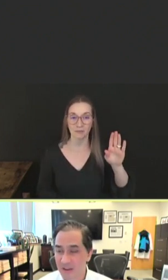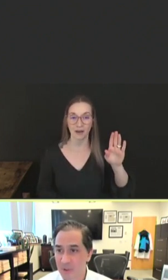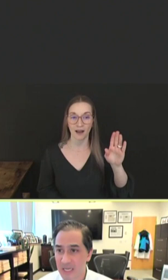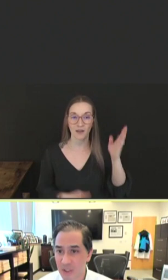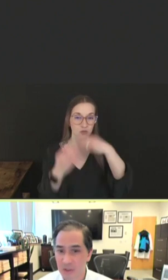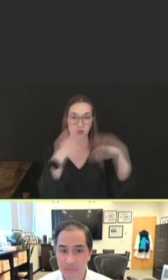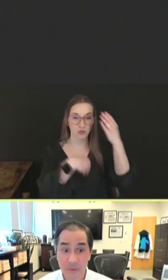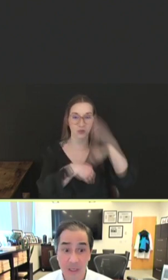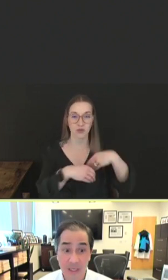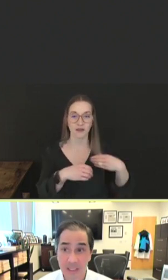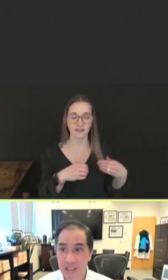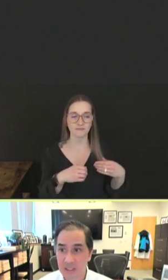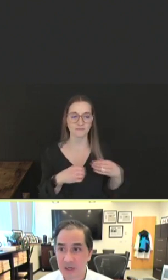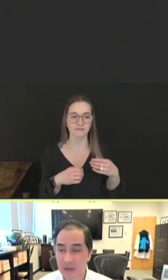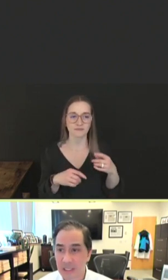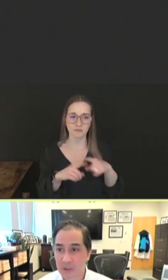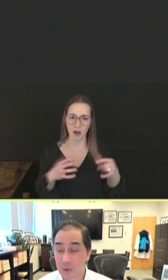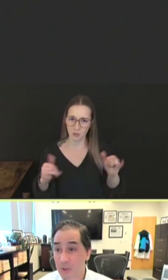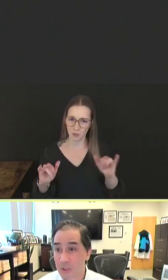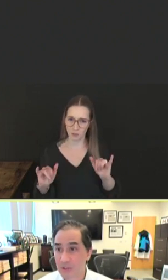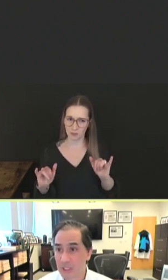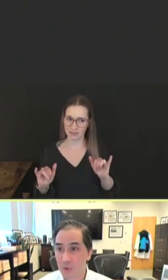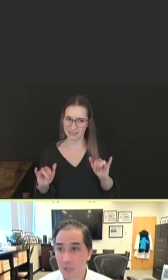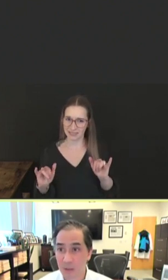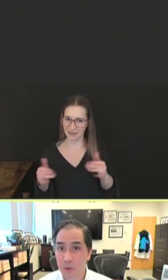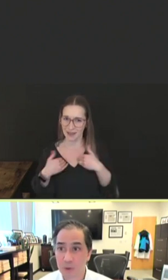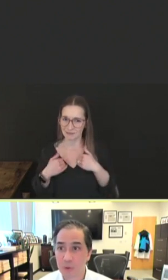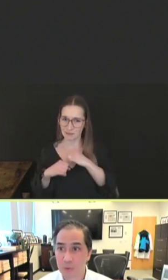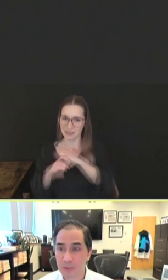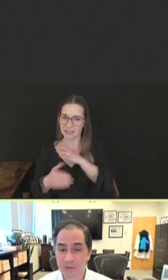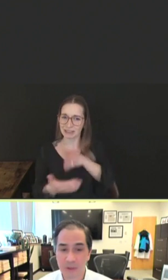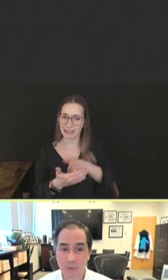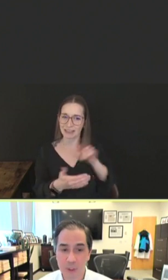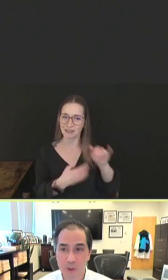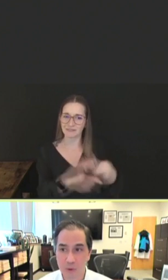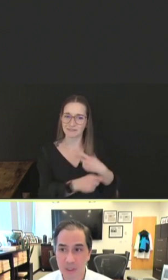have protection against these variants. Which is incredibly good news and very reassuring,